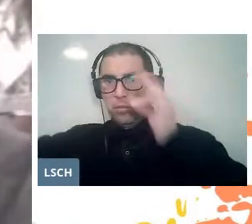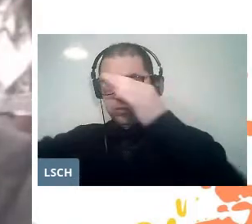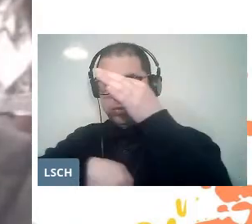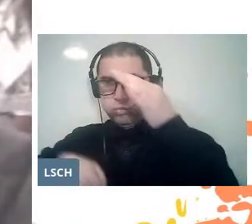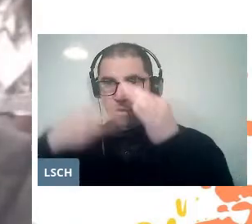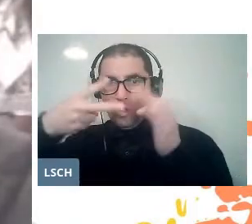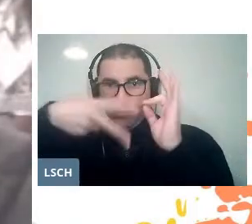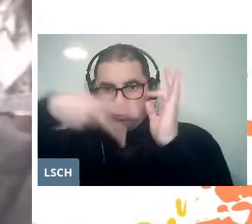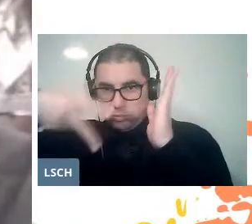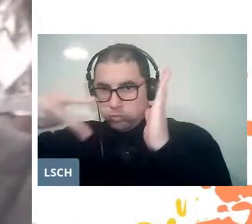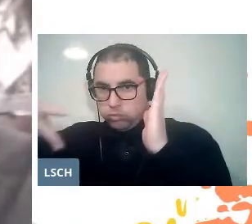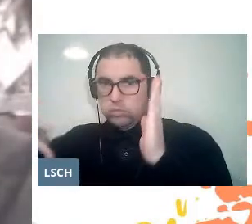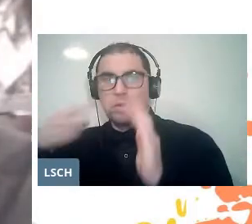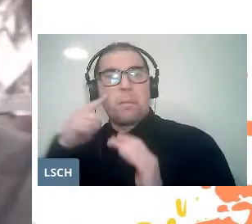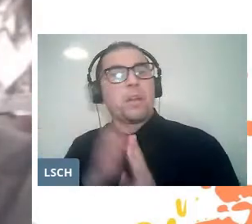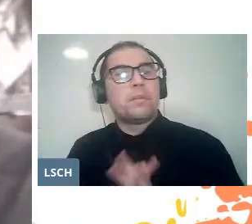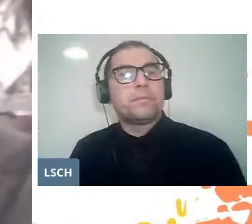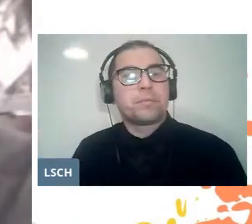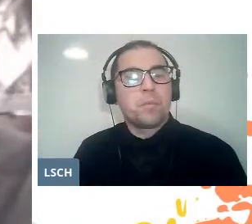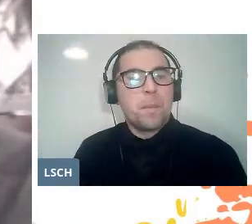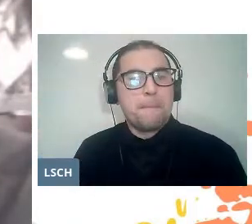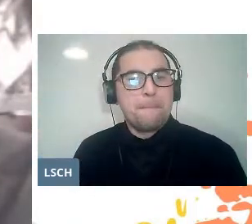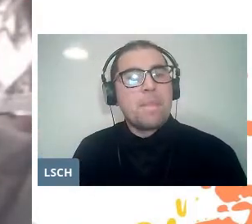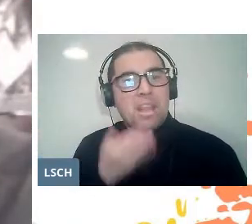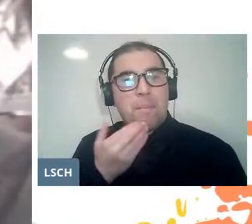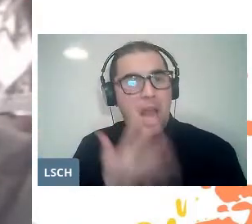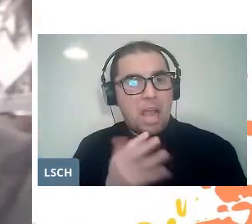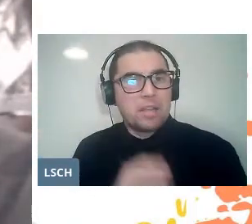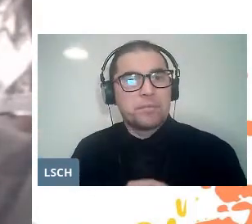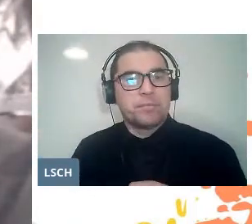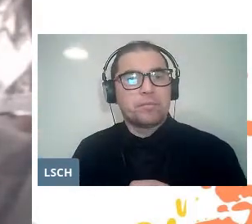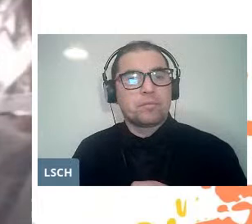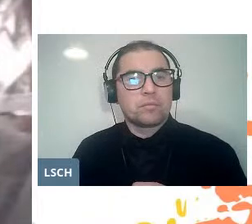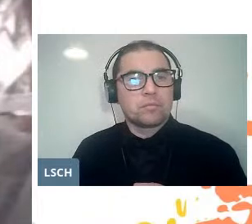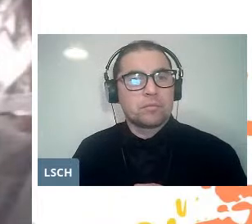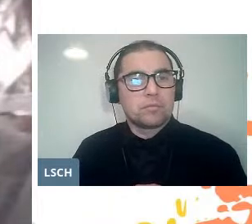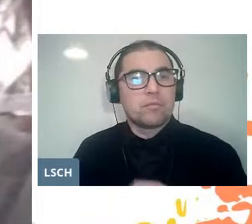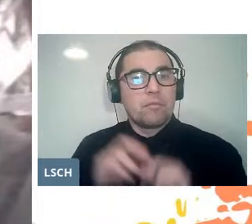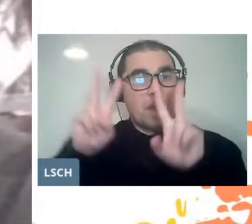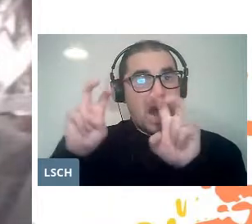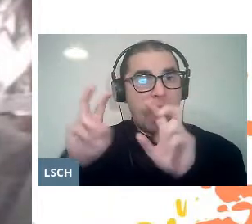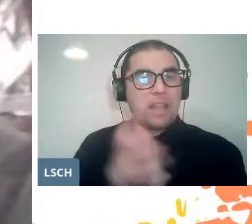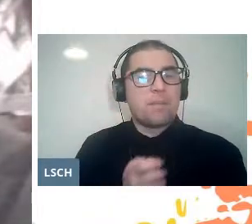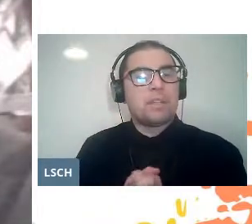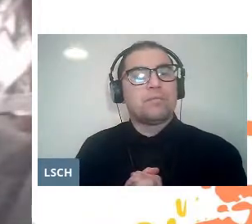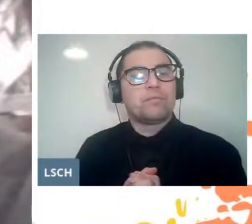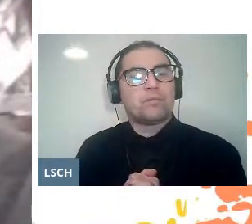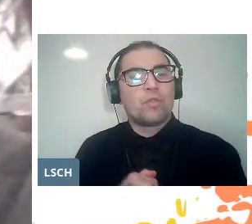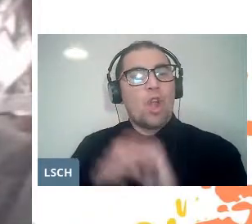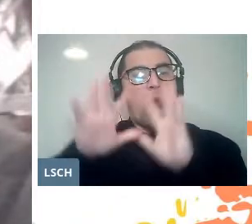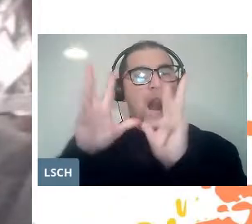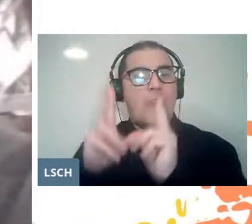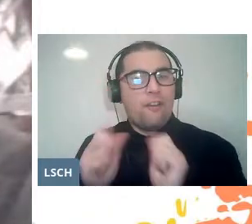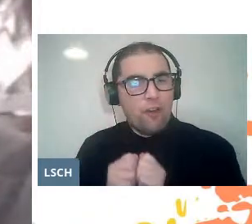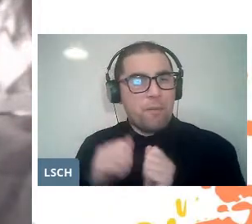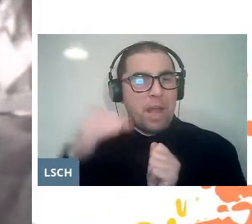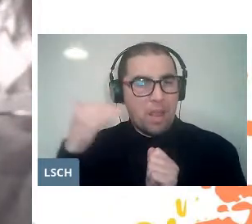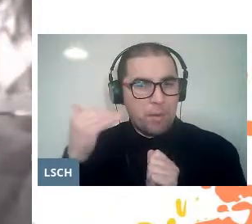However, we also find that with respect to the forms, so important for the classics,